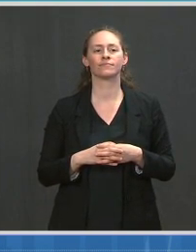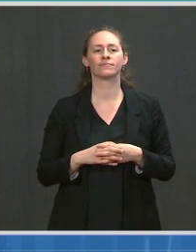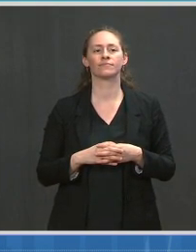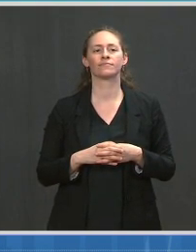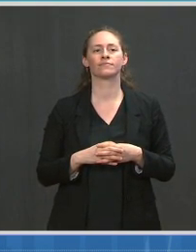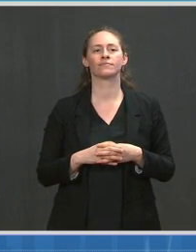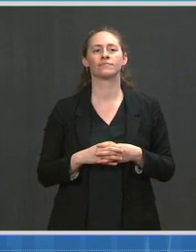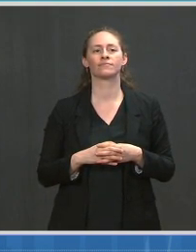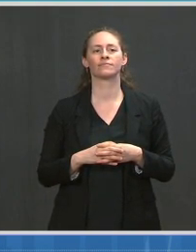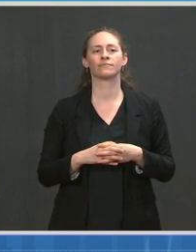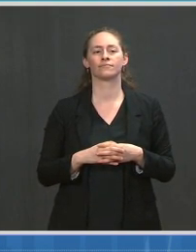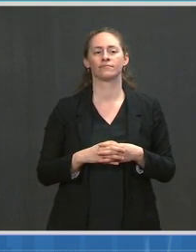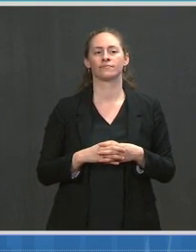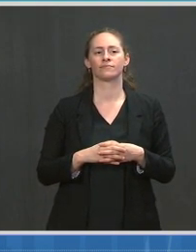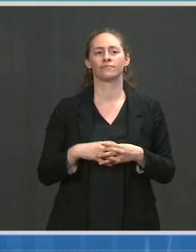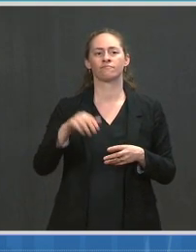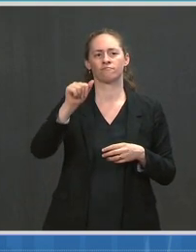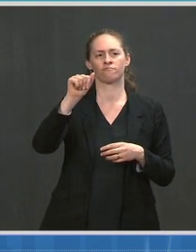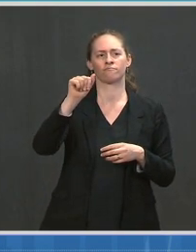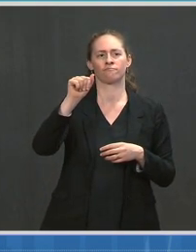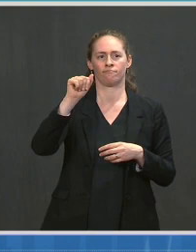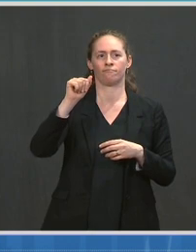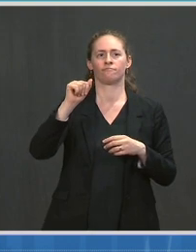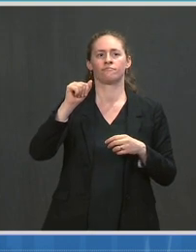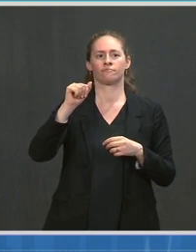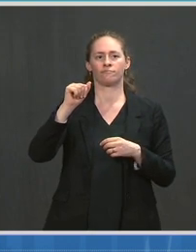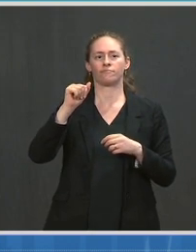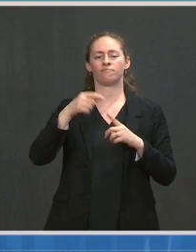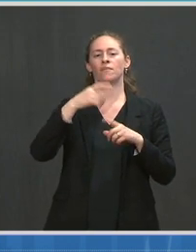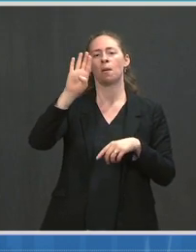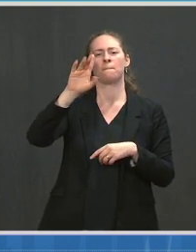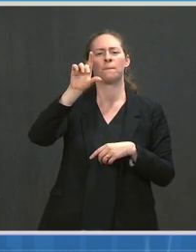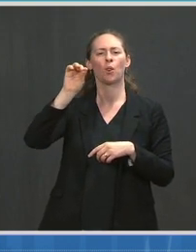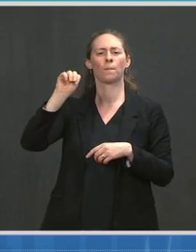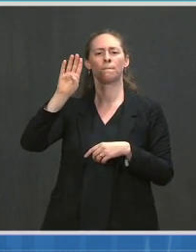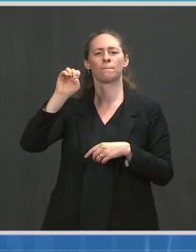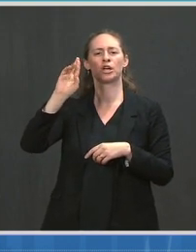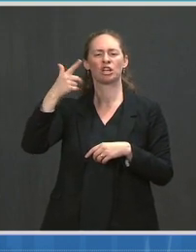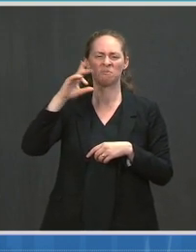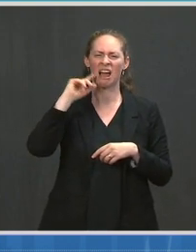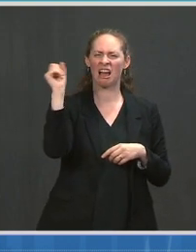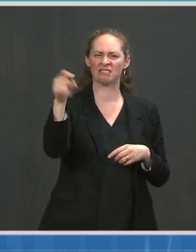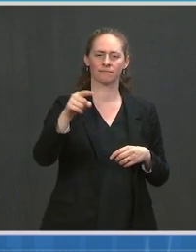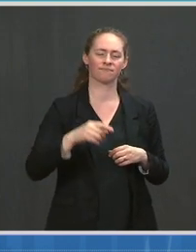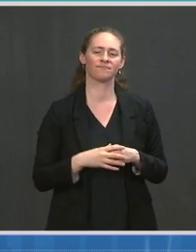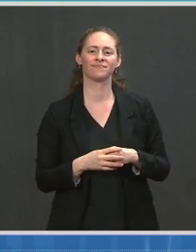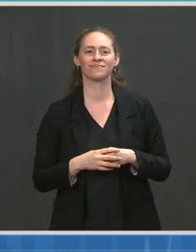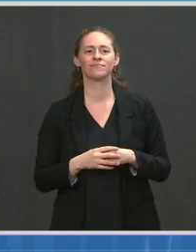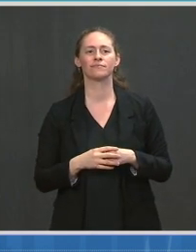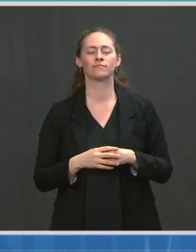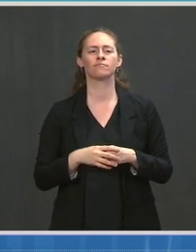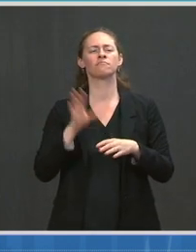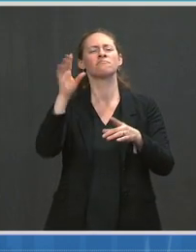The Press: Hi, thank you so much for taking the time. Jeff, can you give us an update on supply? Do you think the vaccine manufacturers